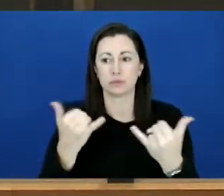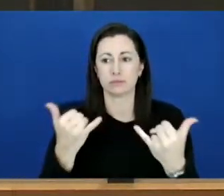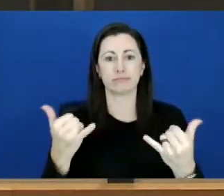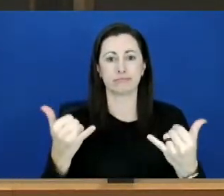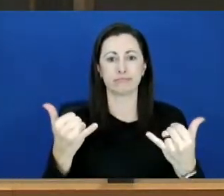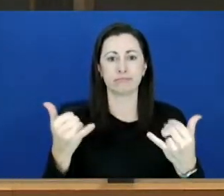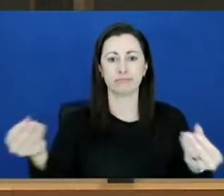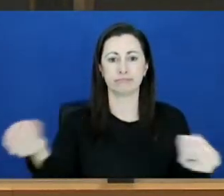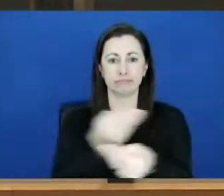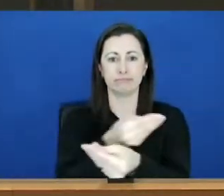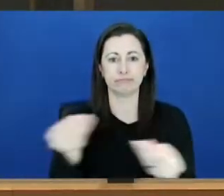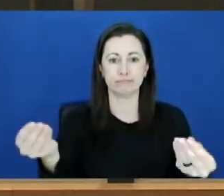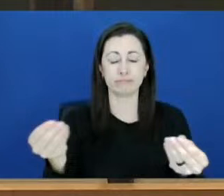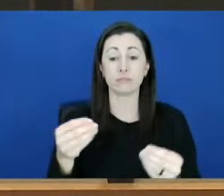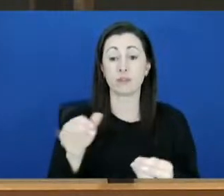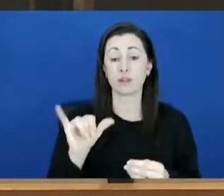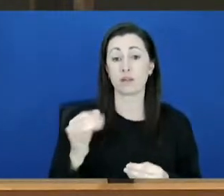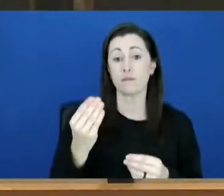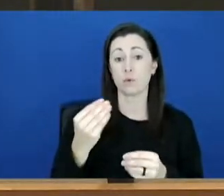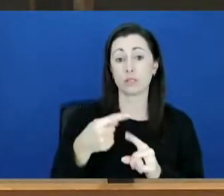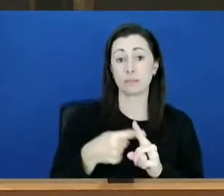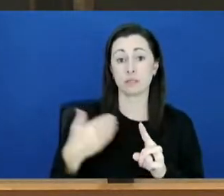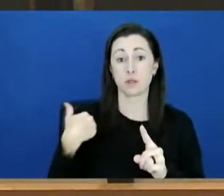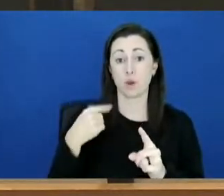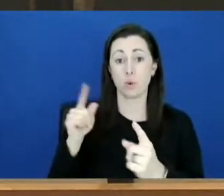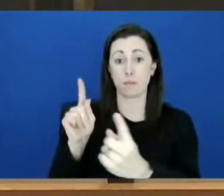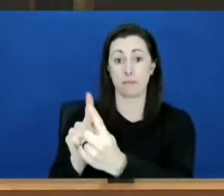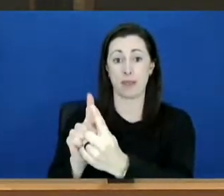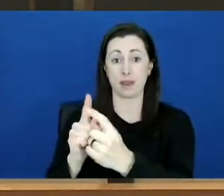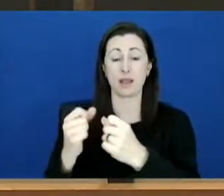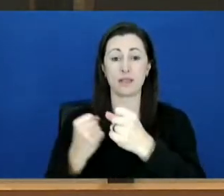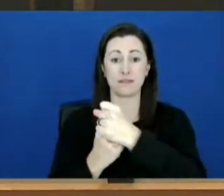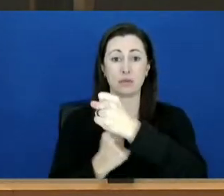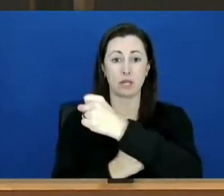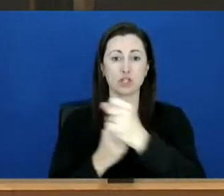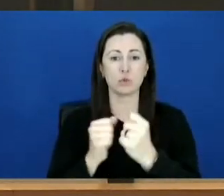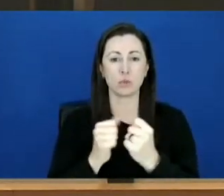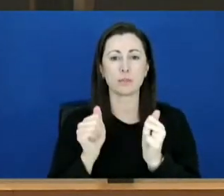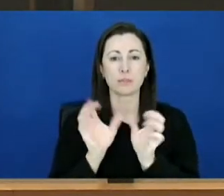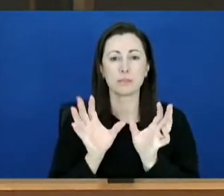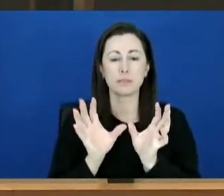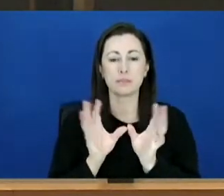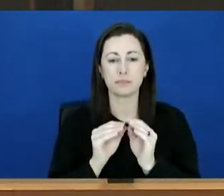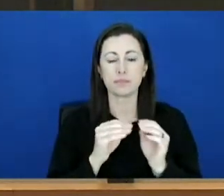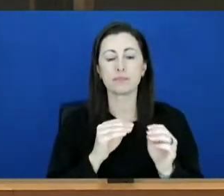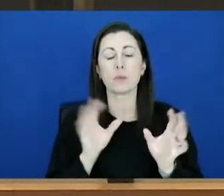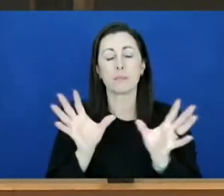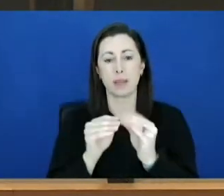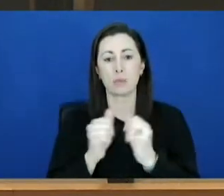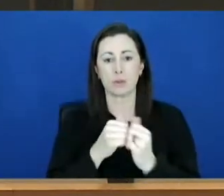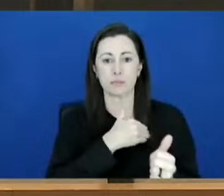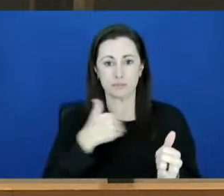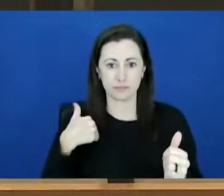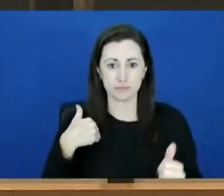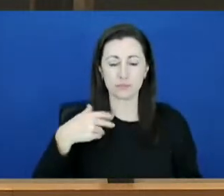PARTNERSHIP, THAT HAS RESULTED IN TODAY'S EXCHANGE.